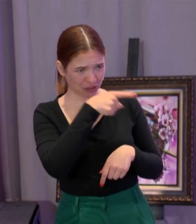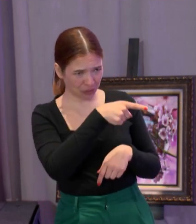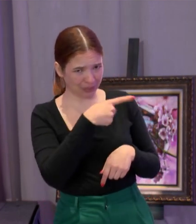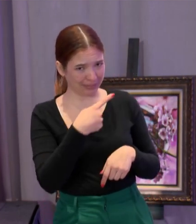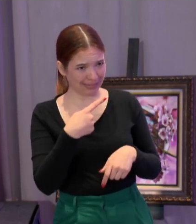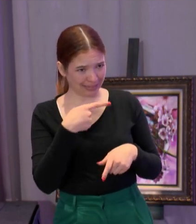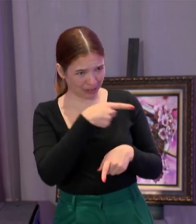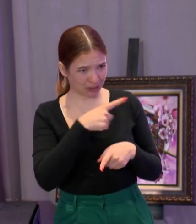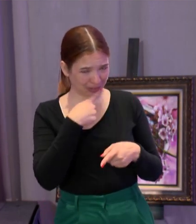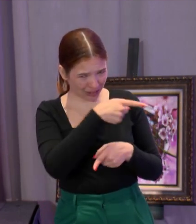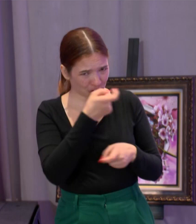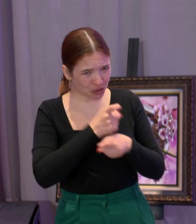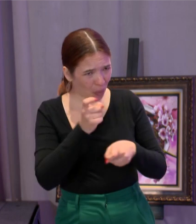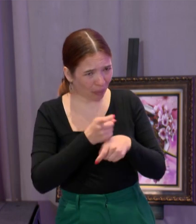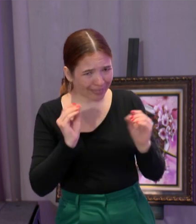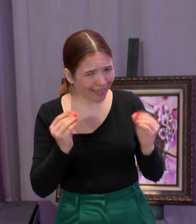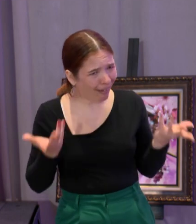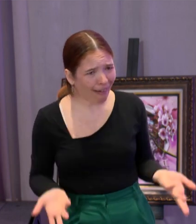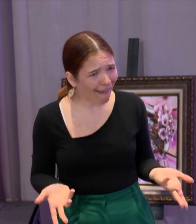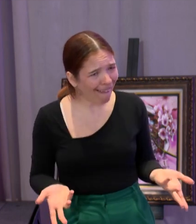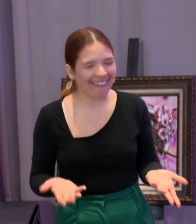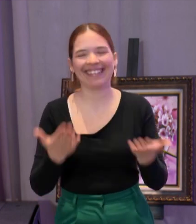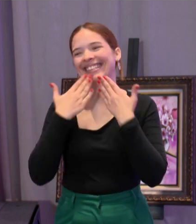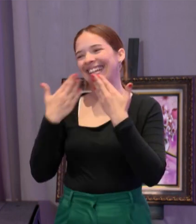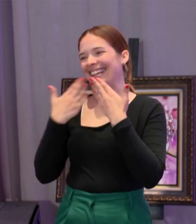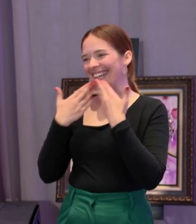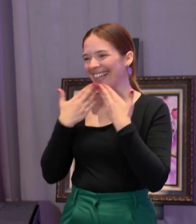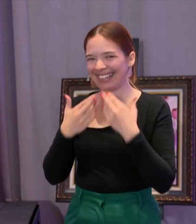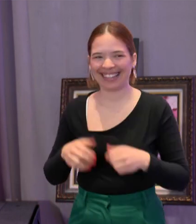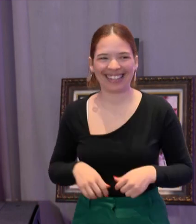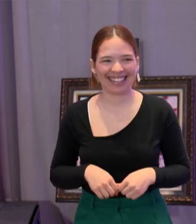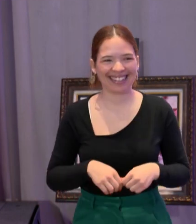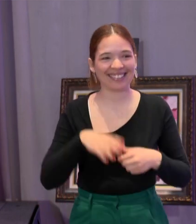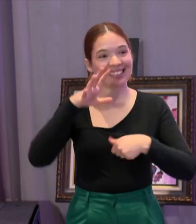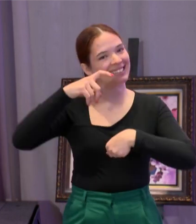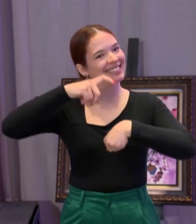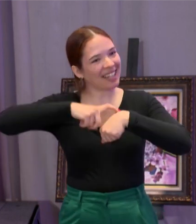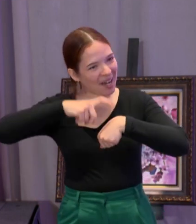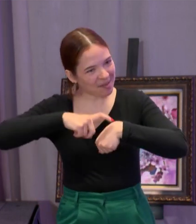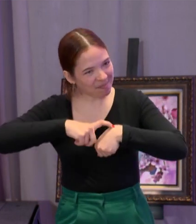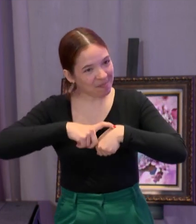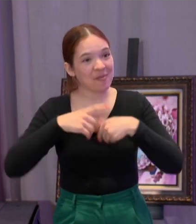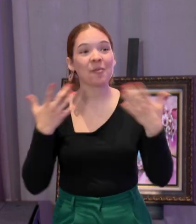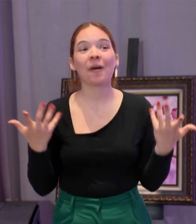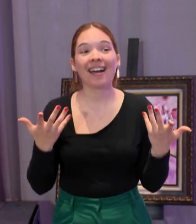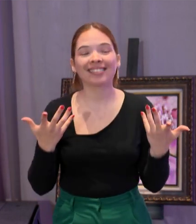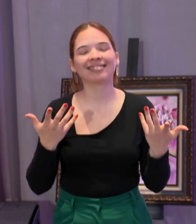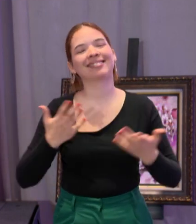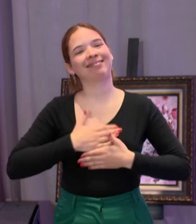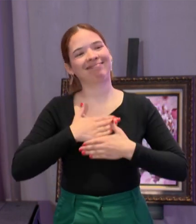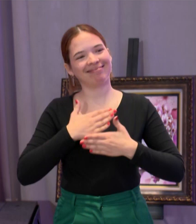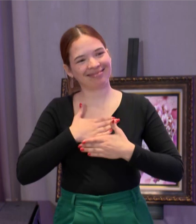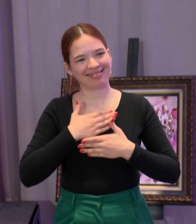THANK YOU. THAT TIME AGAIN, RIGHT? IT IS MY PLEASURE TO BE HERE ON BEHALF OF THE NATIONAL PARK